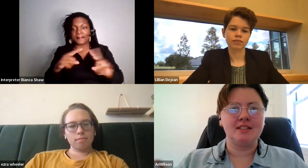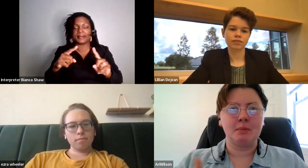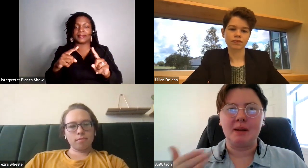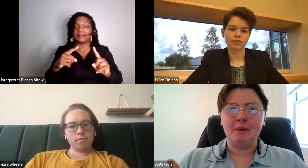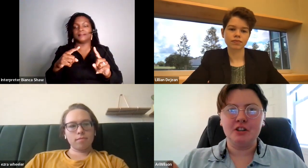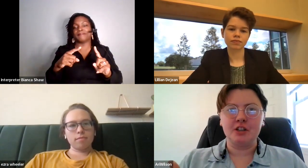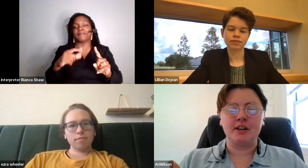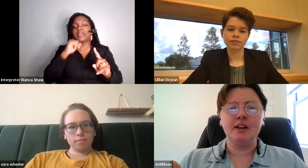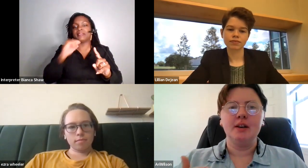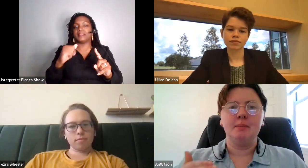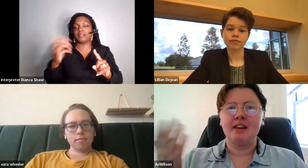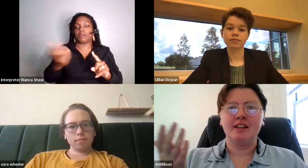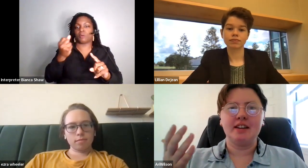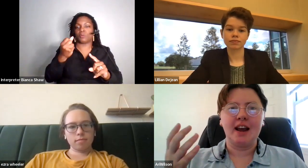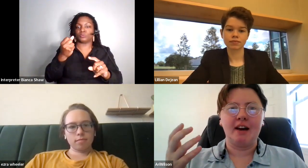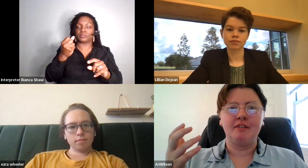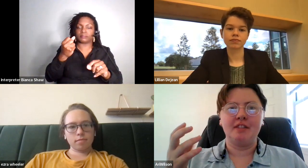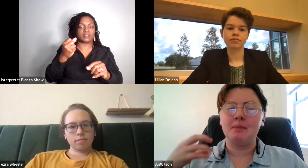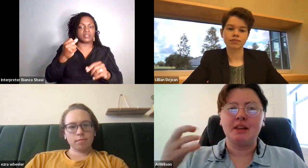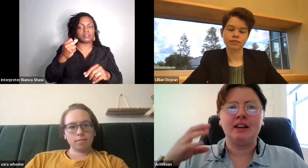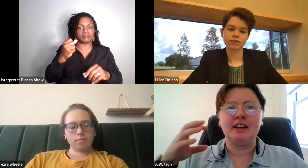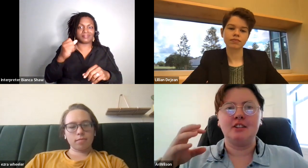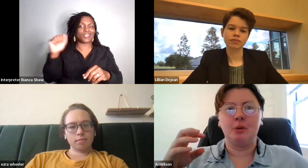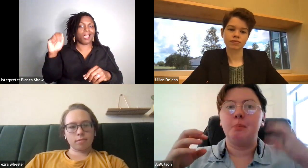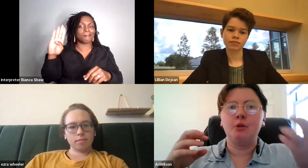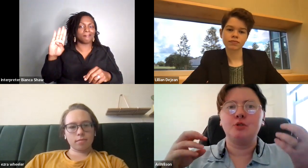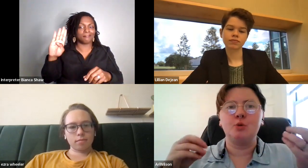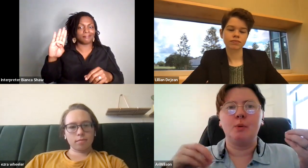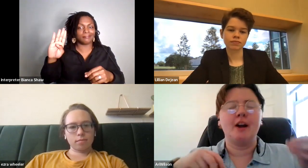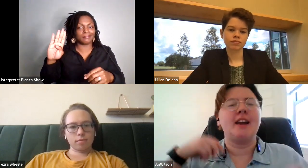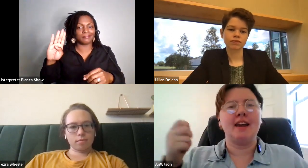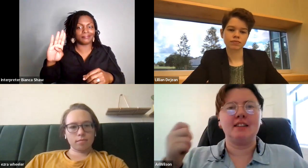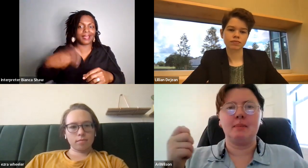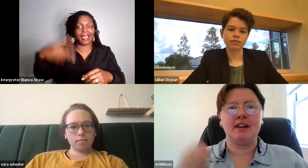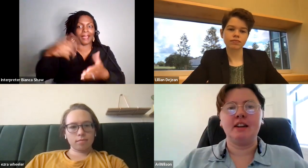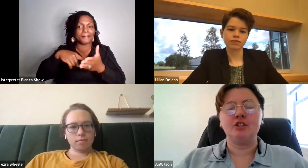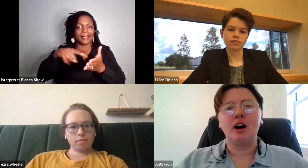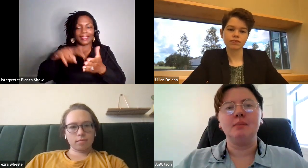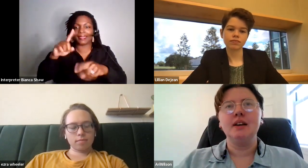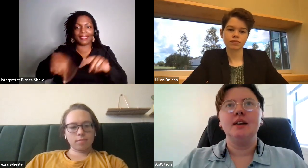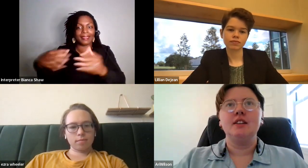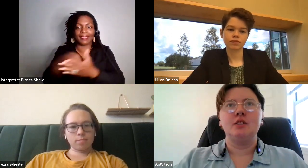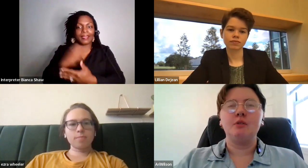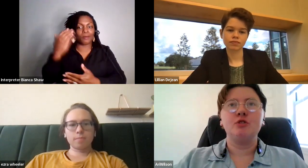as my peers could, because I didn't have the ability to do a close work and a demanding job.